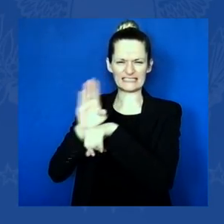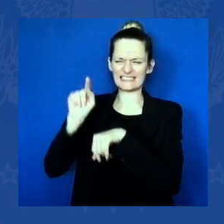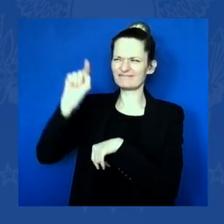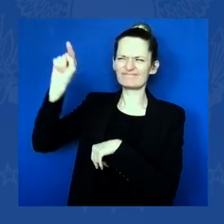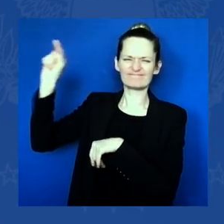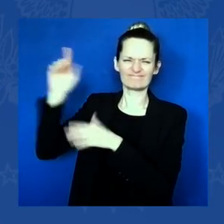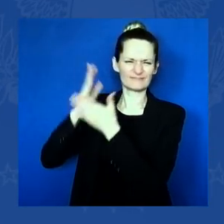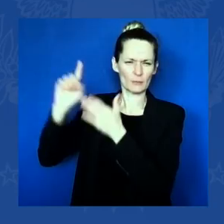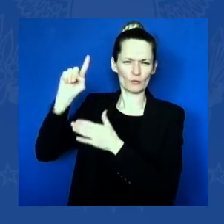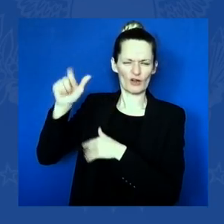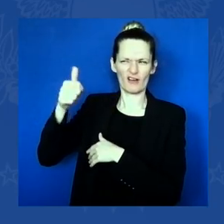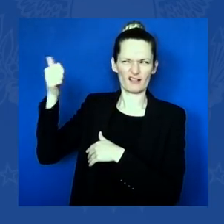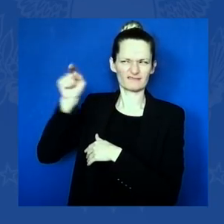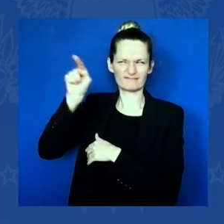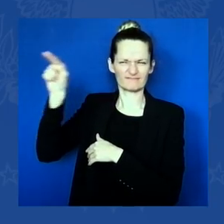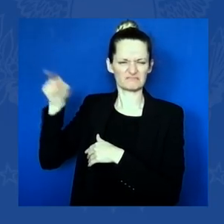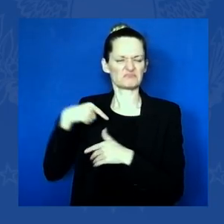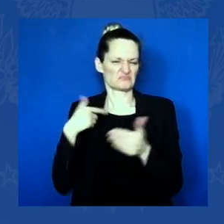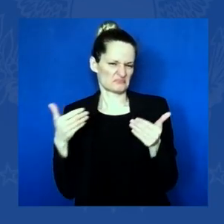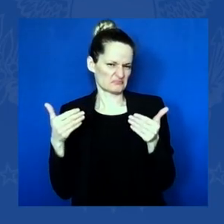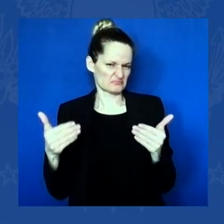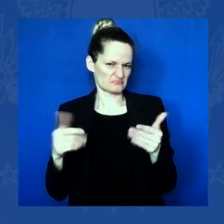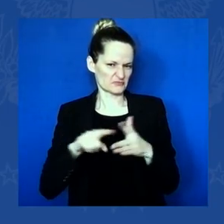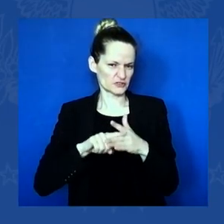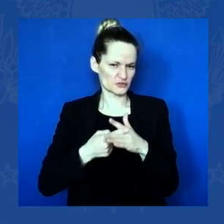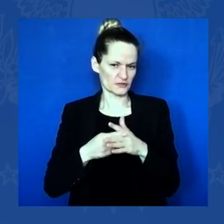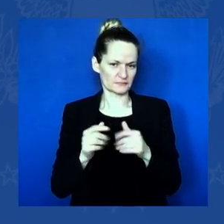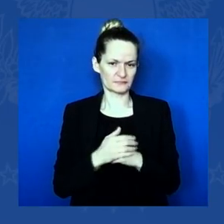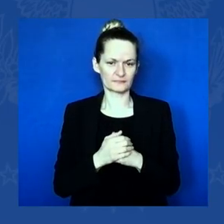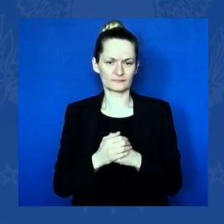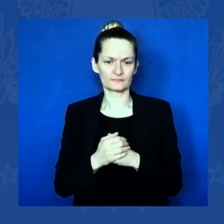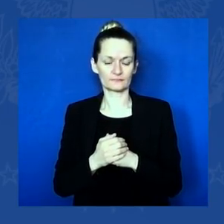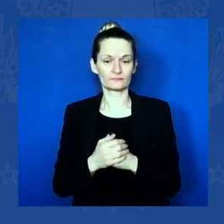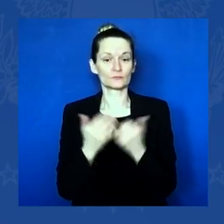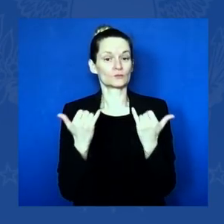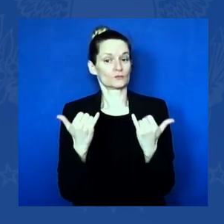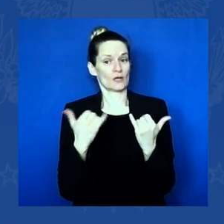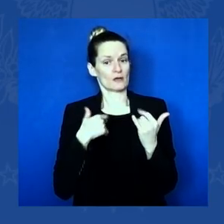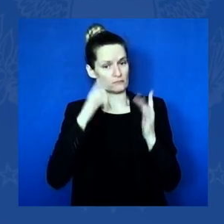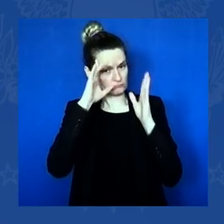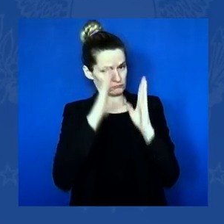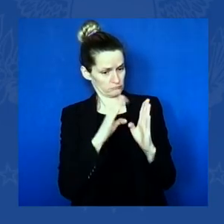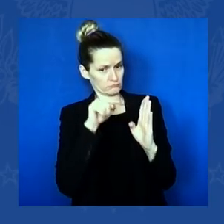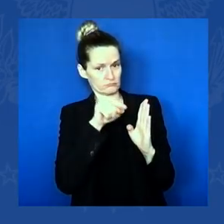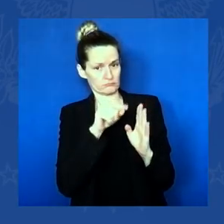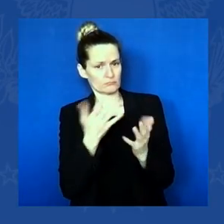We're going to bring our shared attention to a vital issue that is impacting on all of our countries: